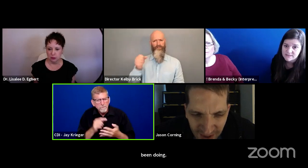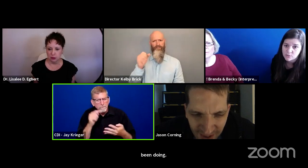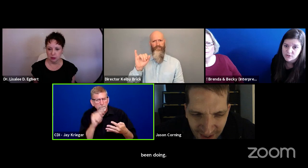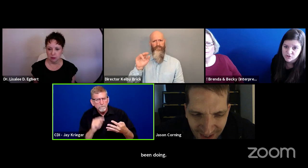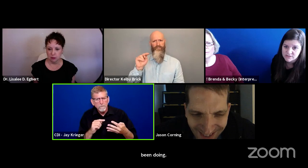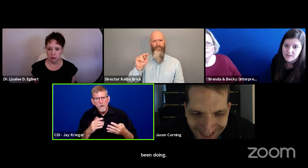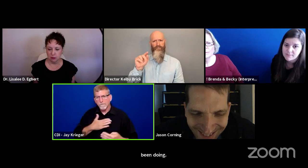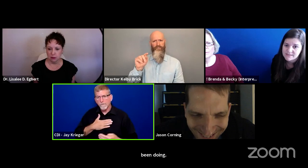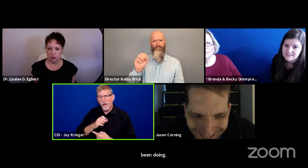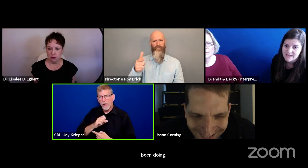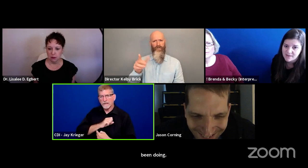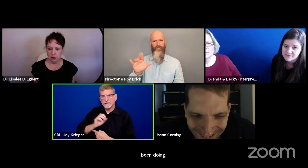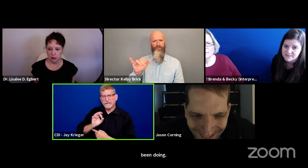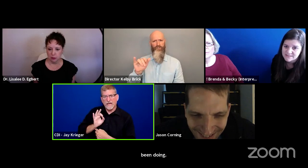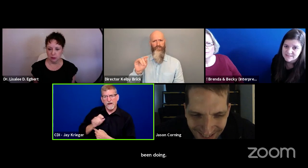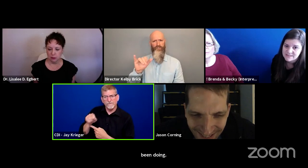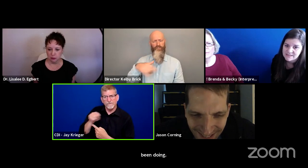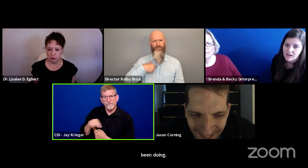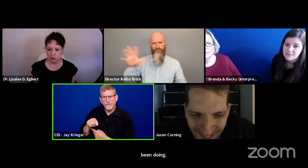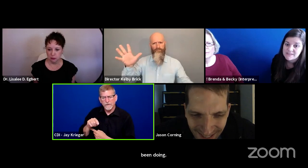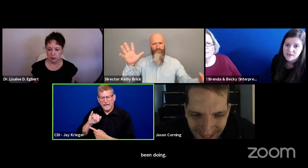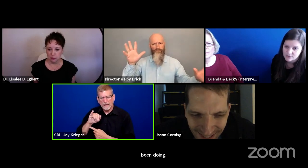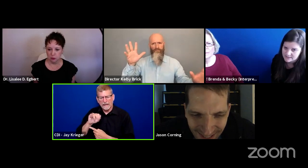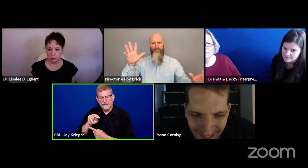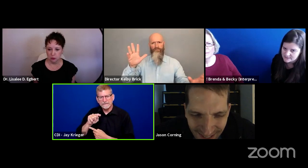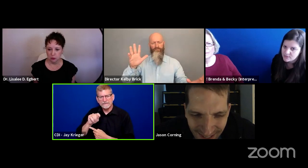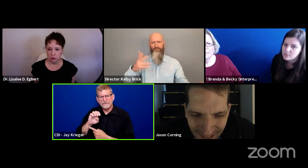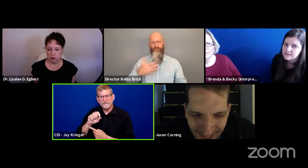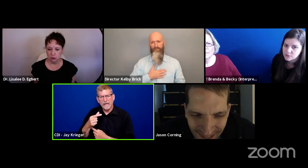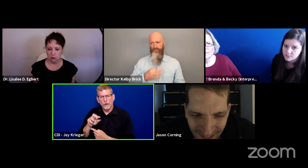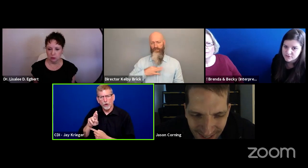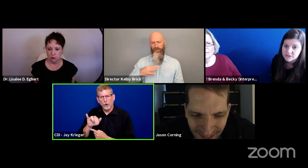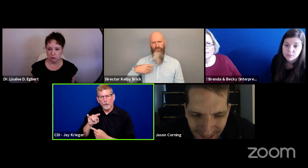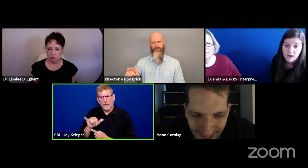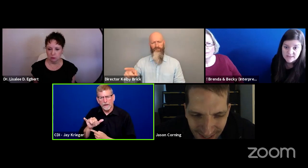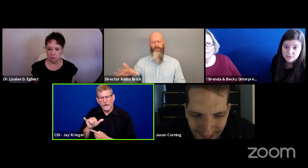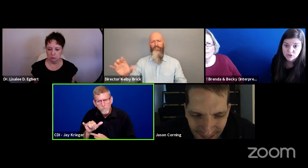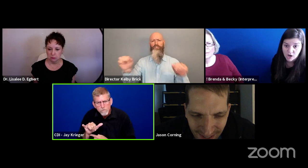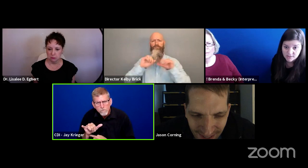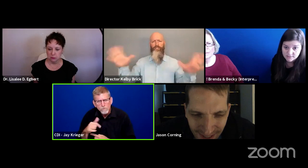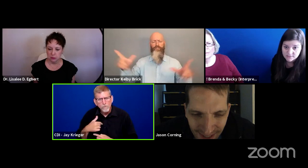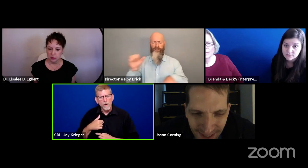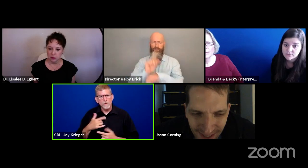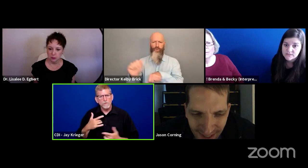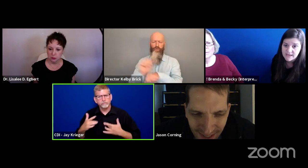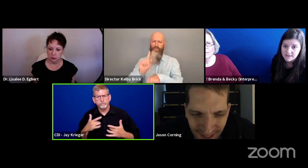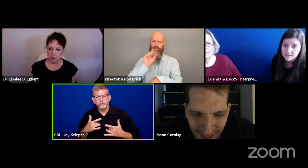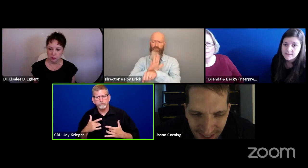the questions about my staff's integrity. That was a little bit of a surprise. It was a shock today.